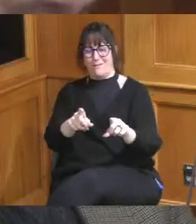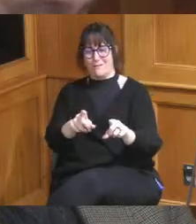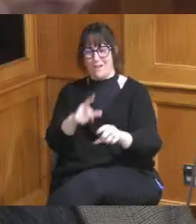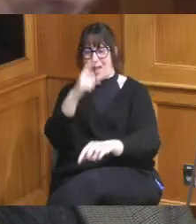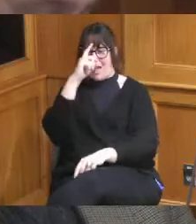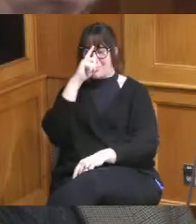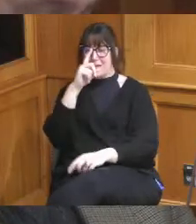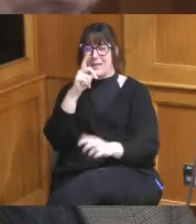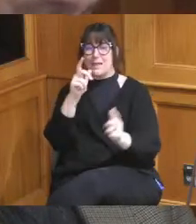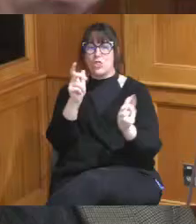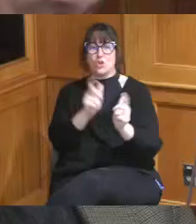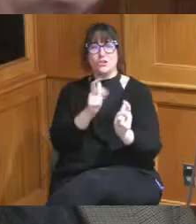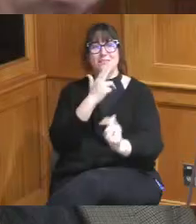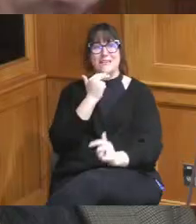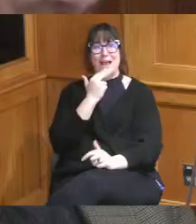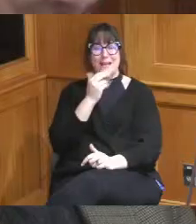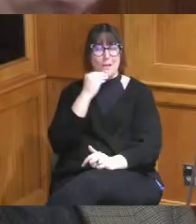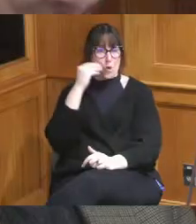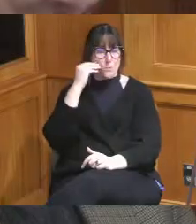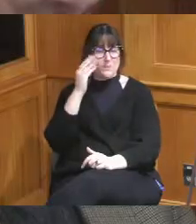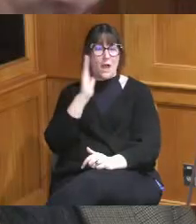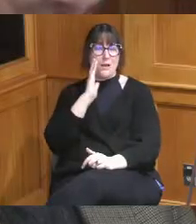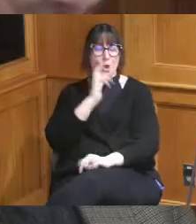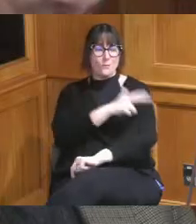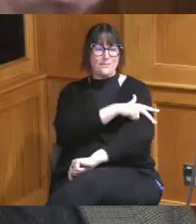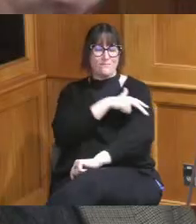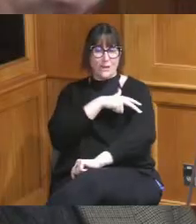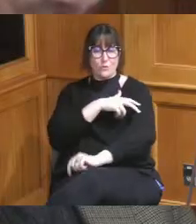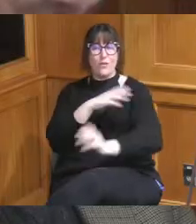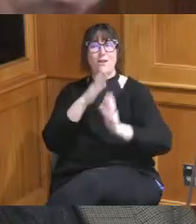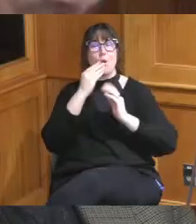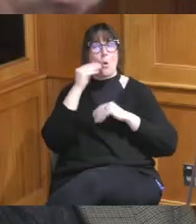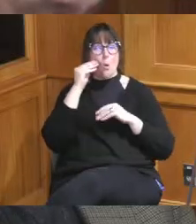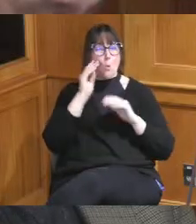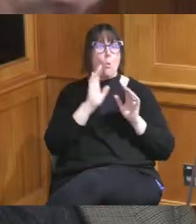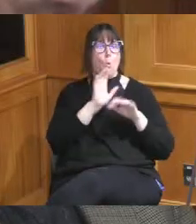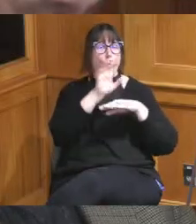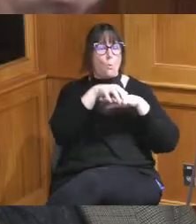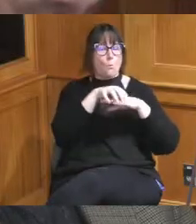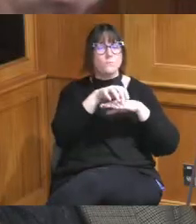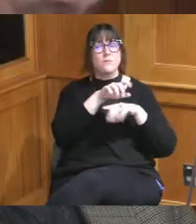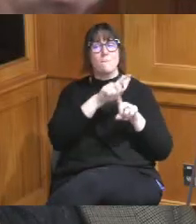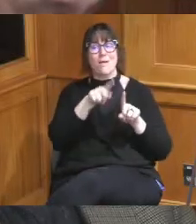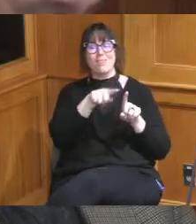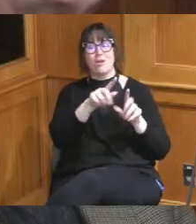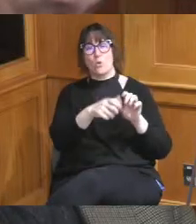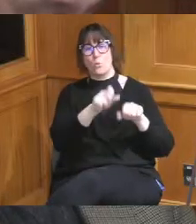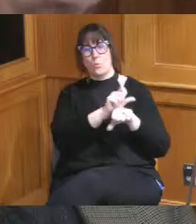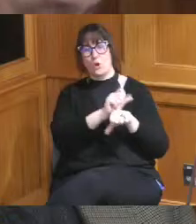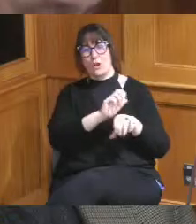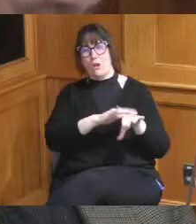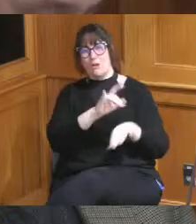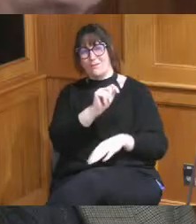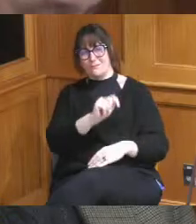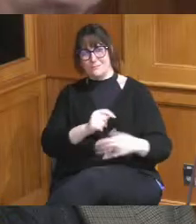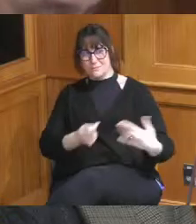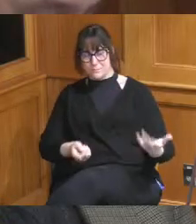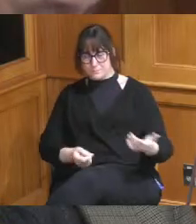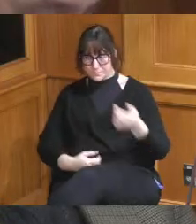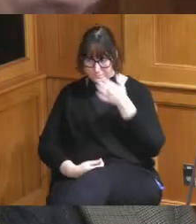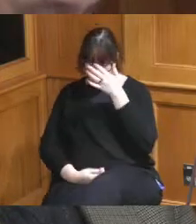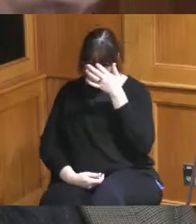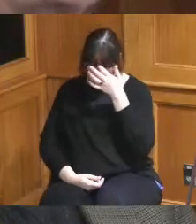tiny homes I know it is veteran housing that they are working on also I do want to acknowledge the